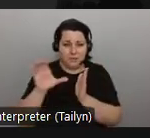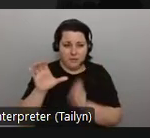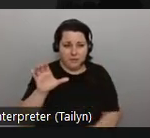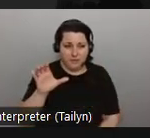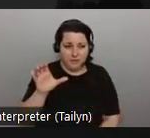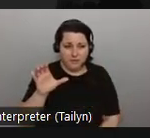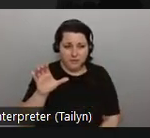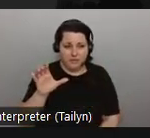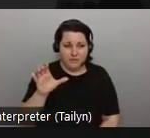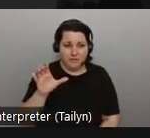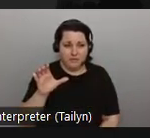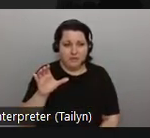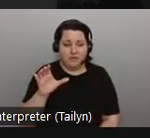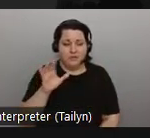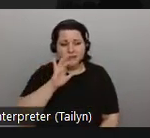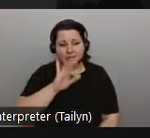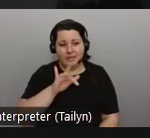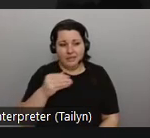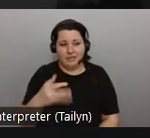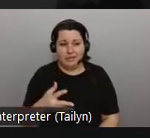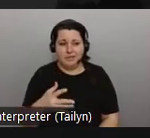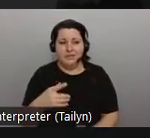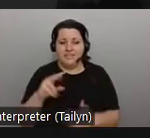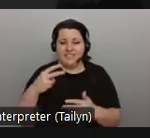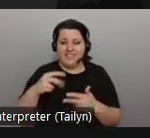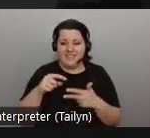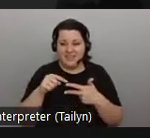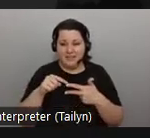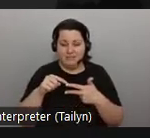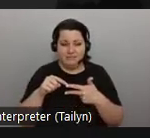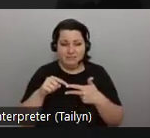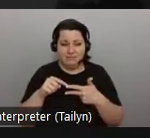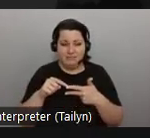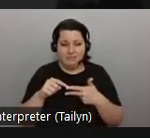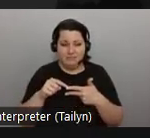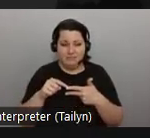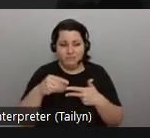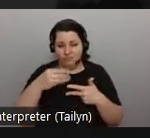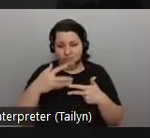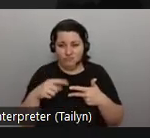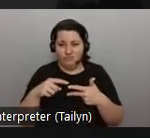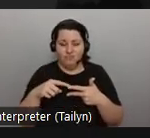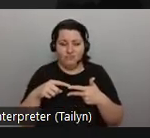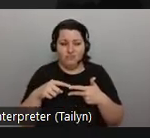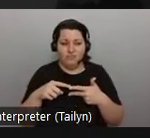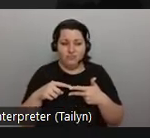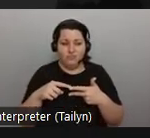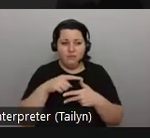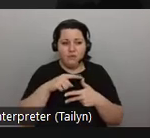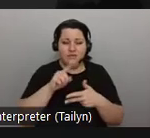and you go to the, "info," tab on the left ear,